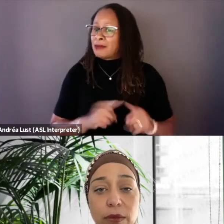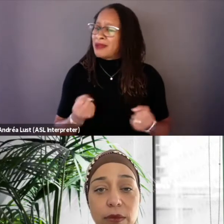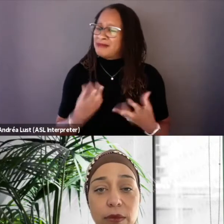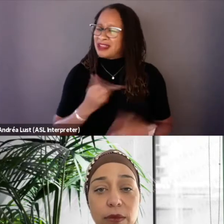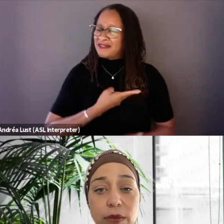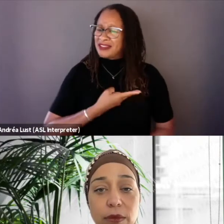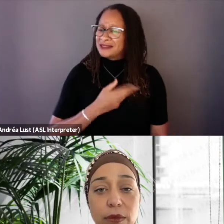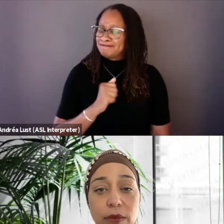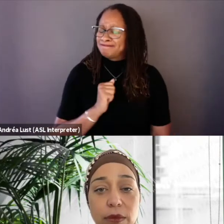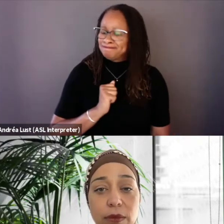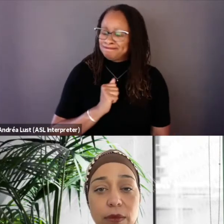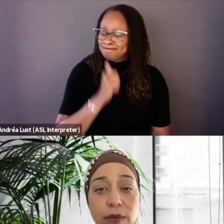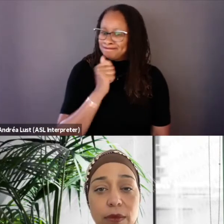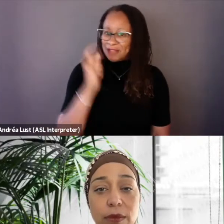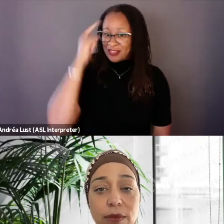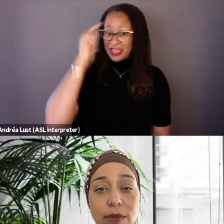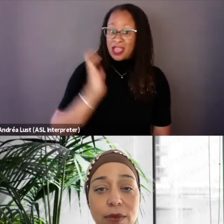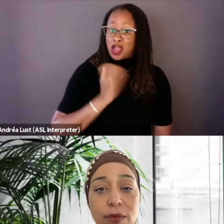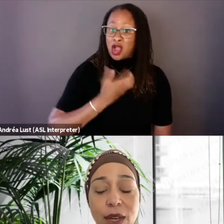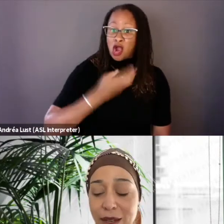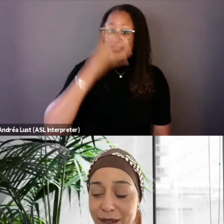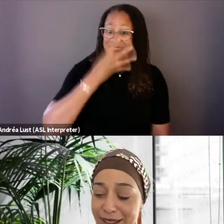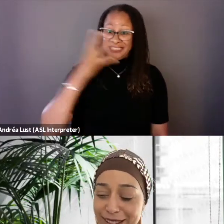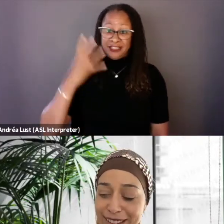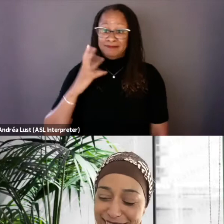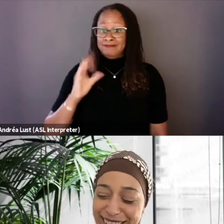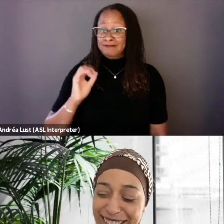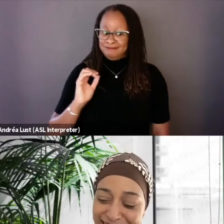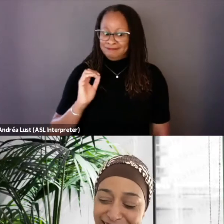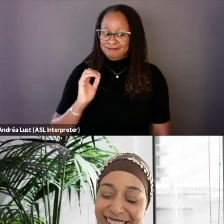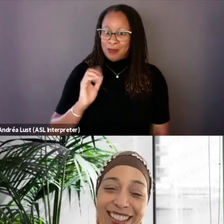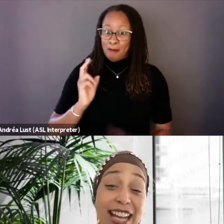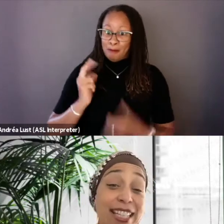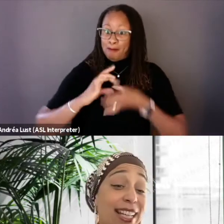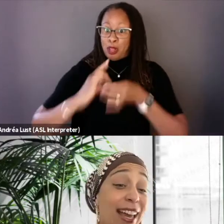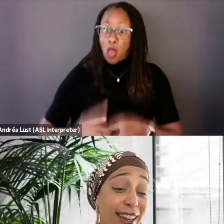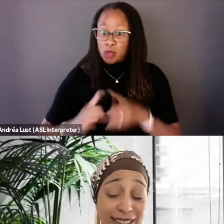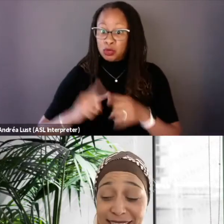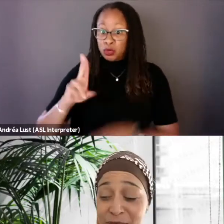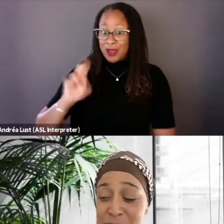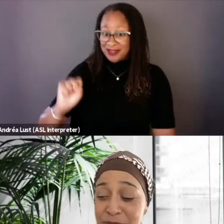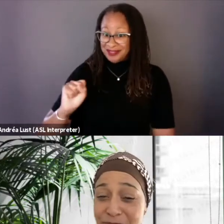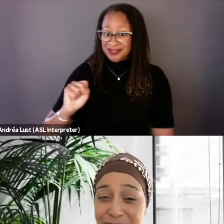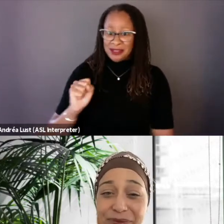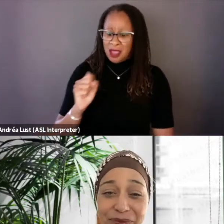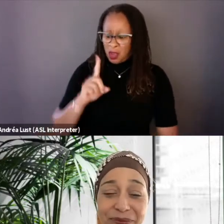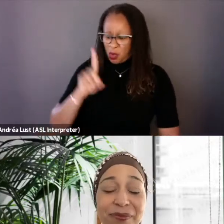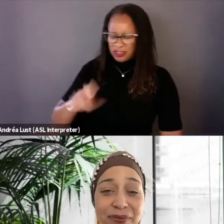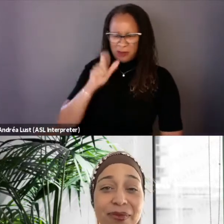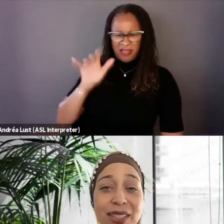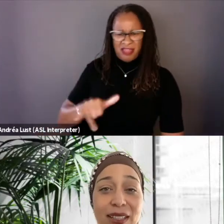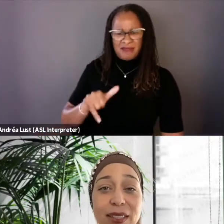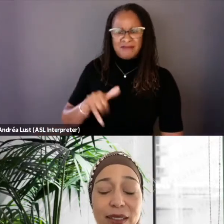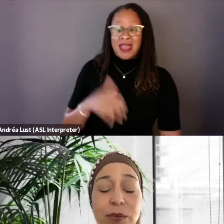that our citizenship was in question. Not today. And to have this limited series come along and say,